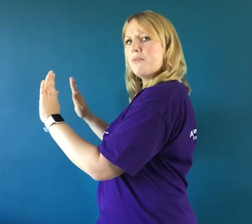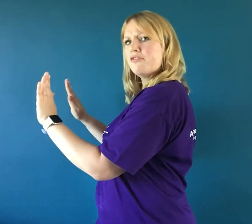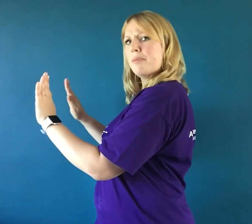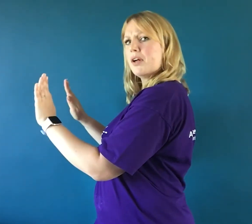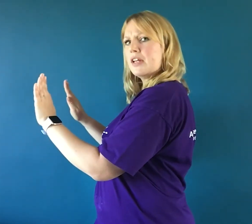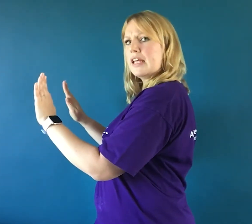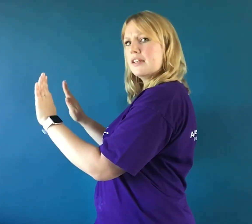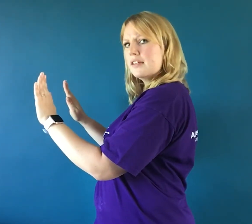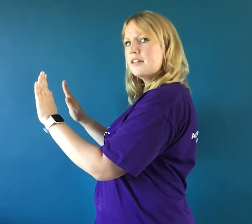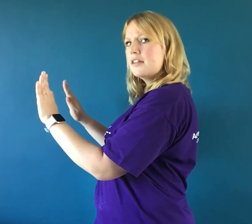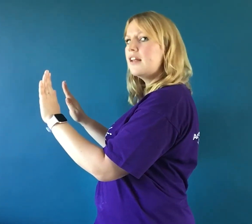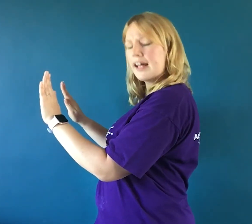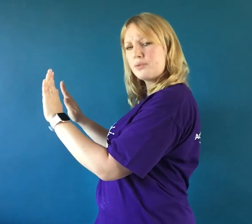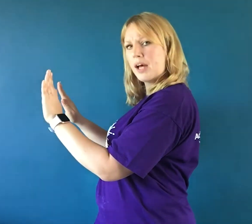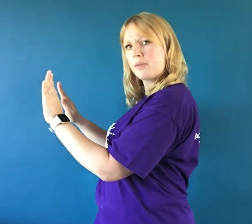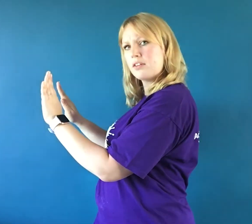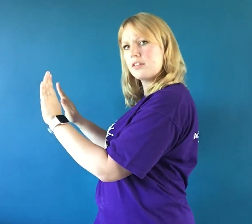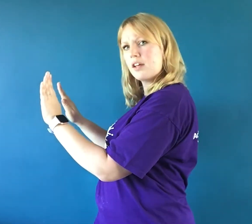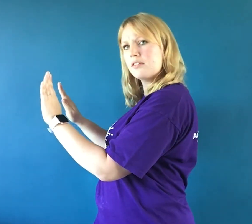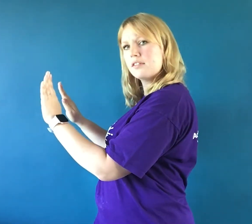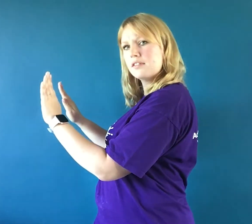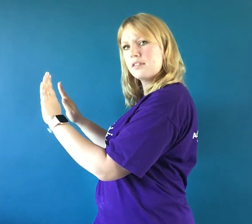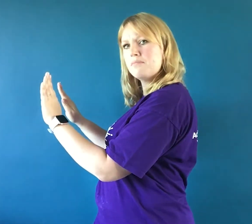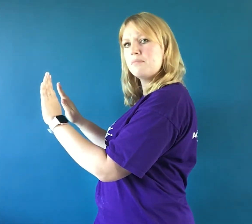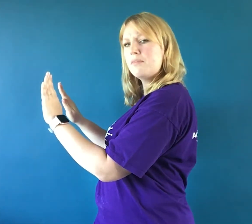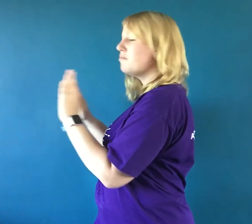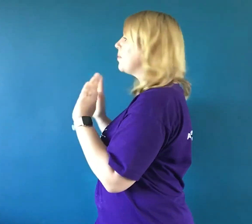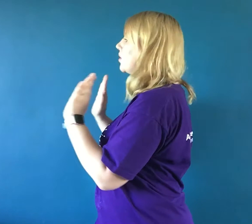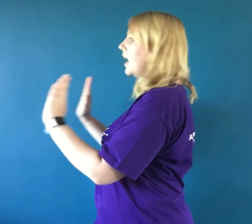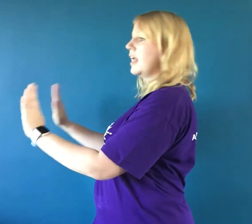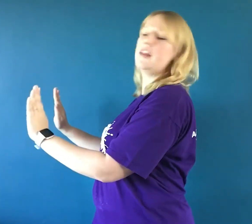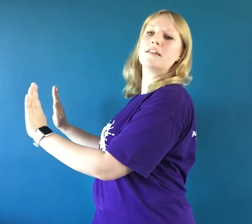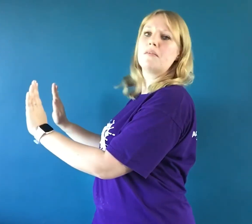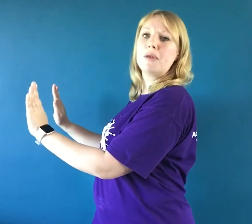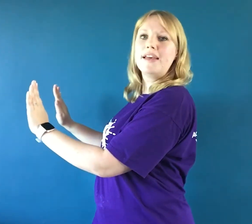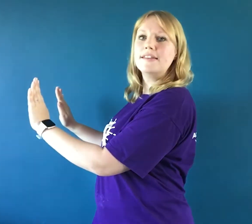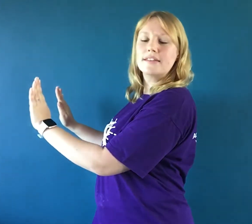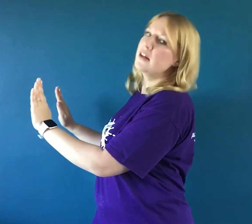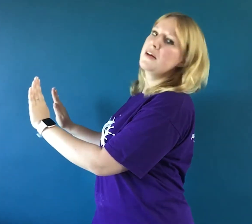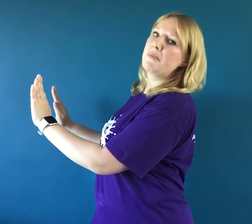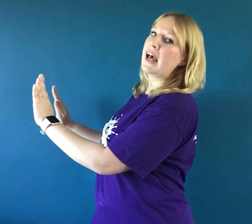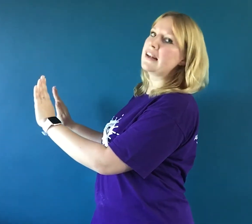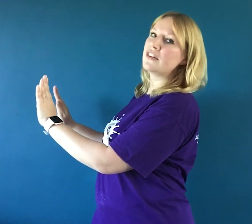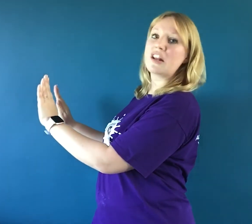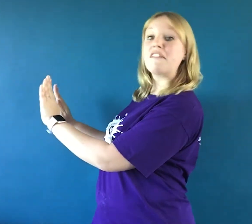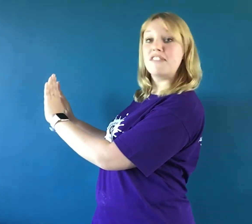move my body. That’s what I’m going to do. Move my body and place my hands on an